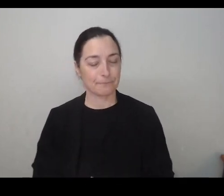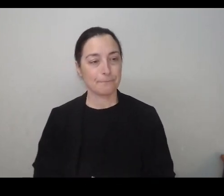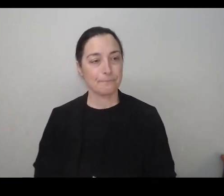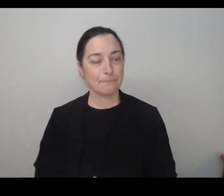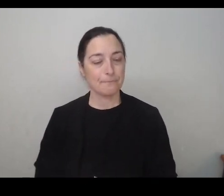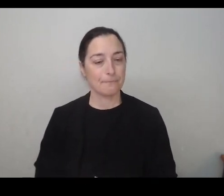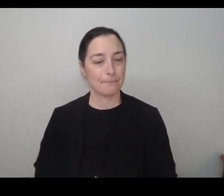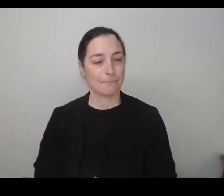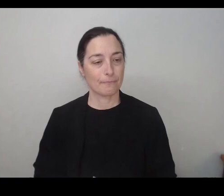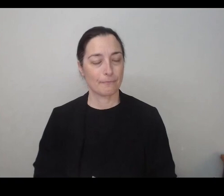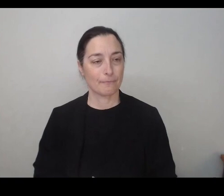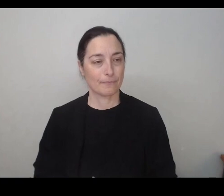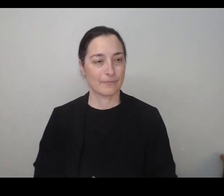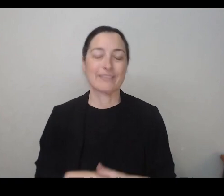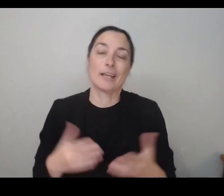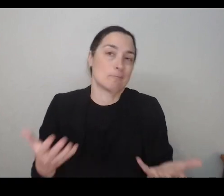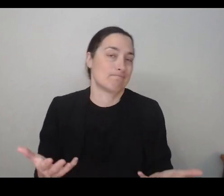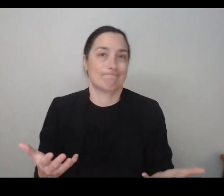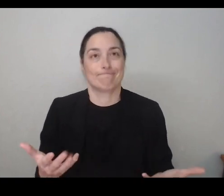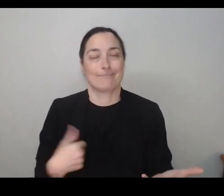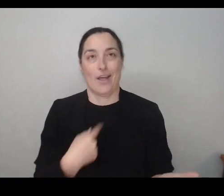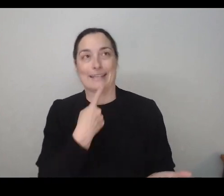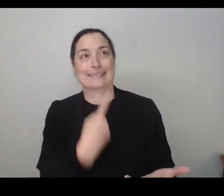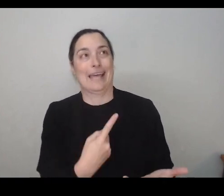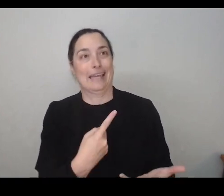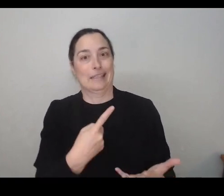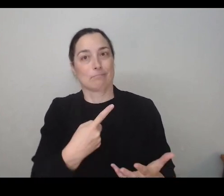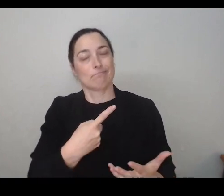Gauguin is a difficult artist, meaning that it's difficult to work on, and I mean